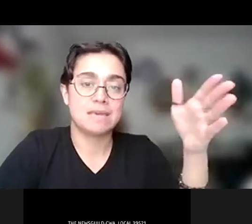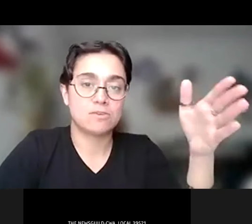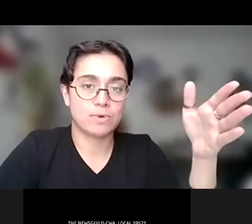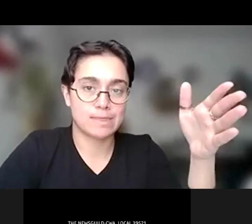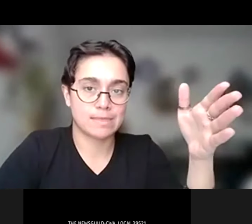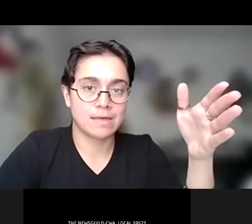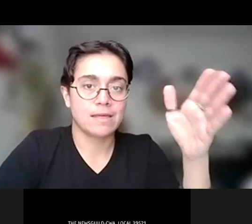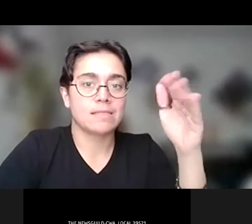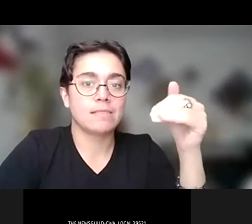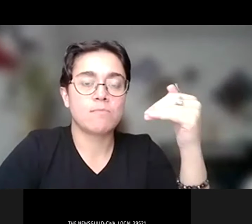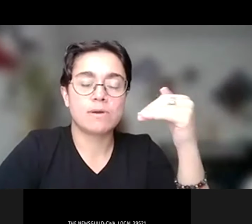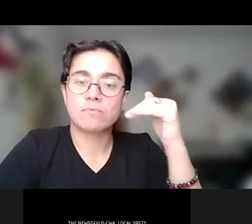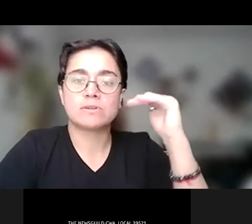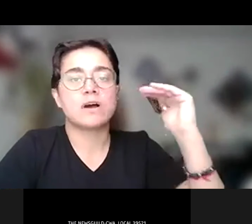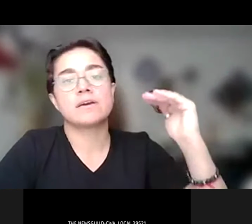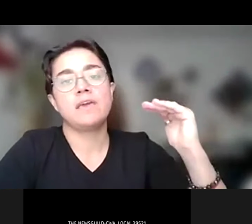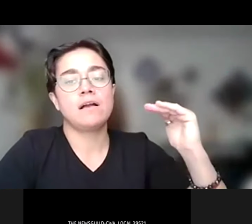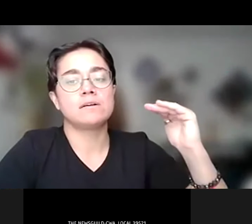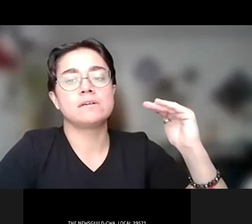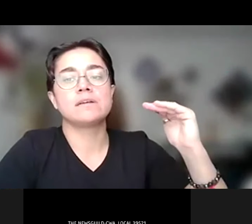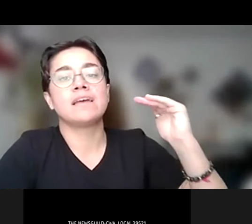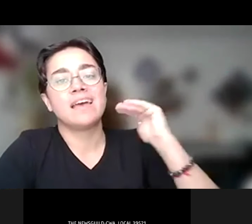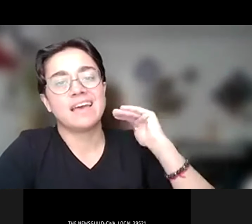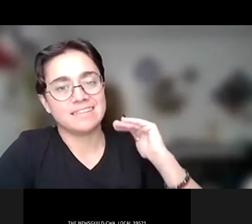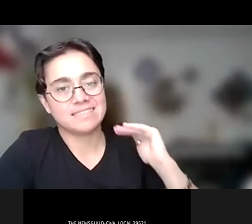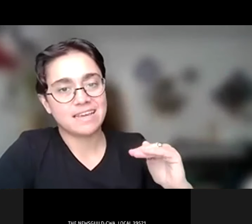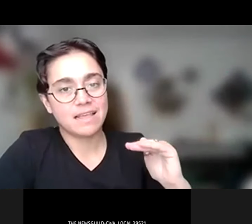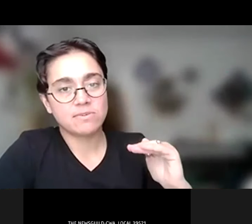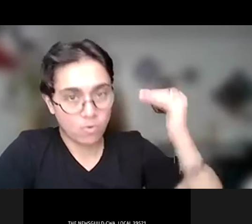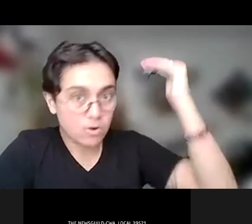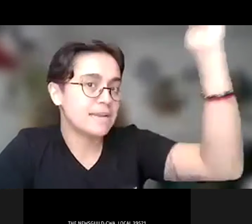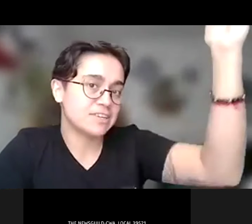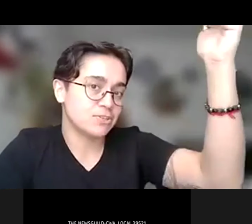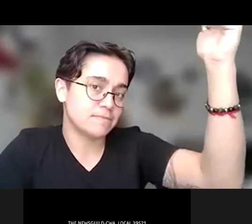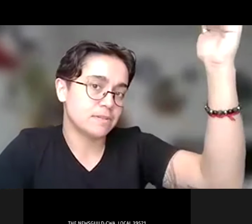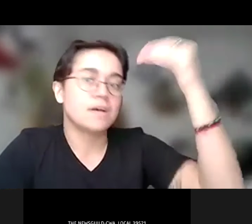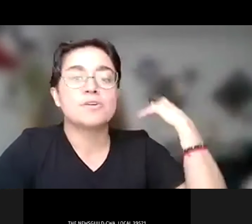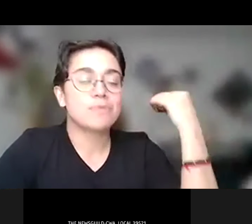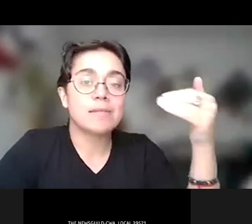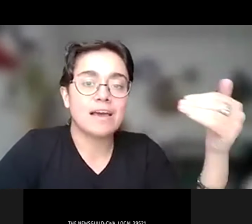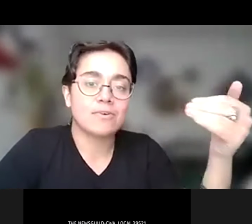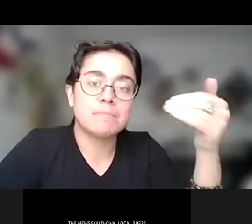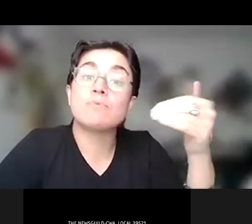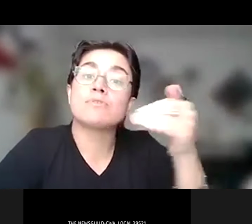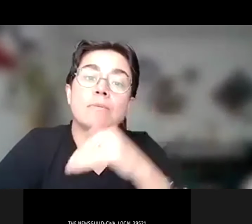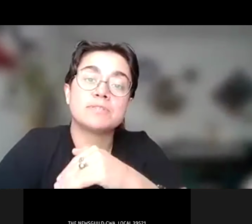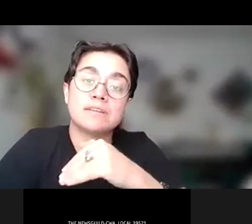if you want to meet with your representatives office individually. And also, so you know, oftentimes, when we meet with our